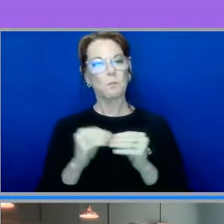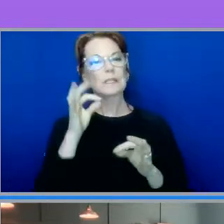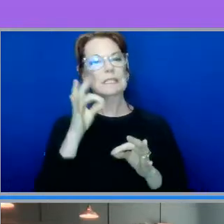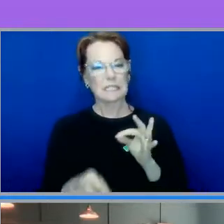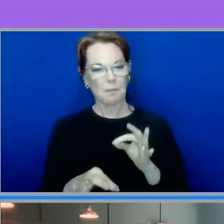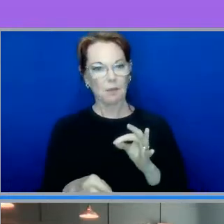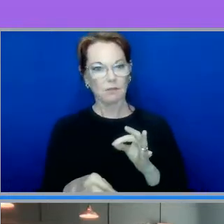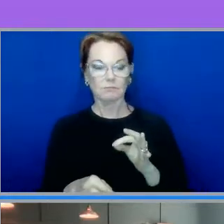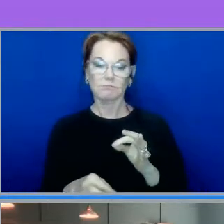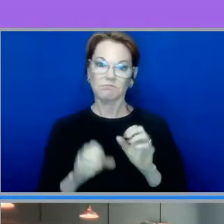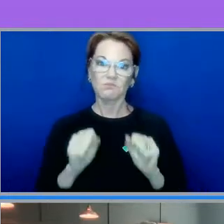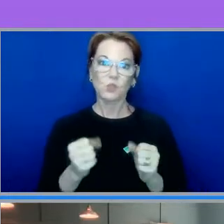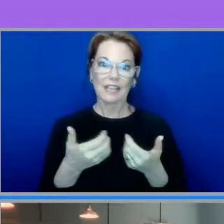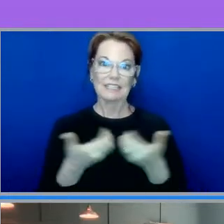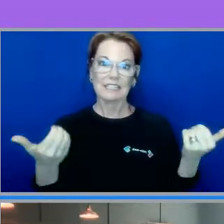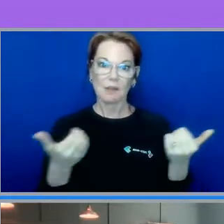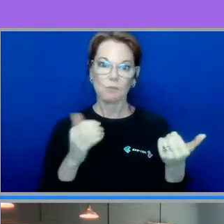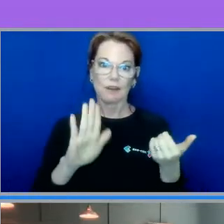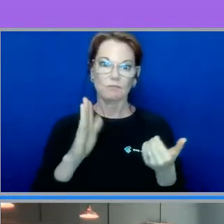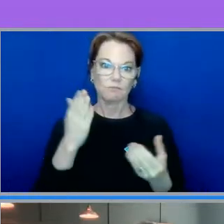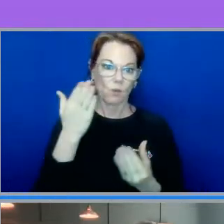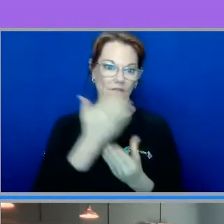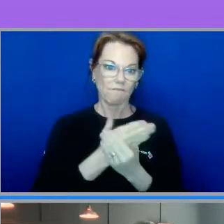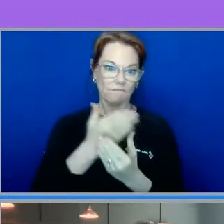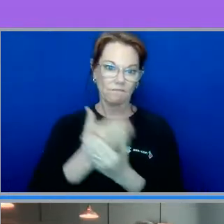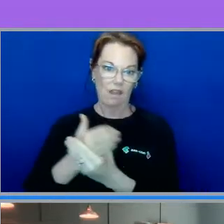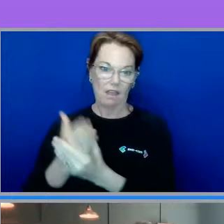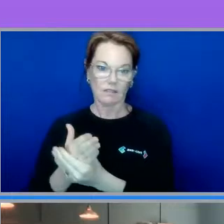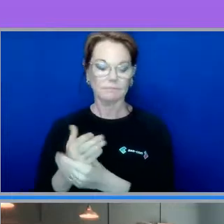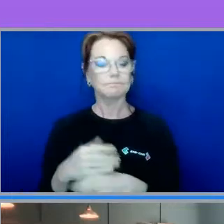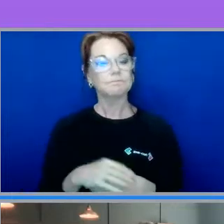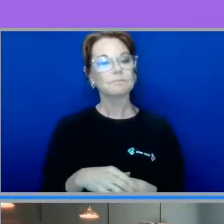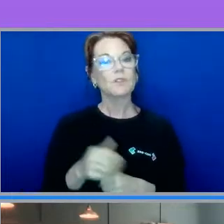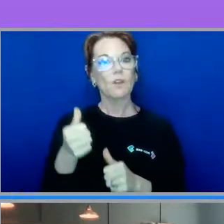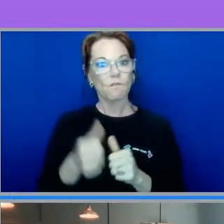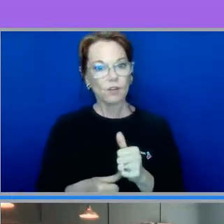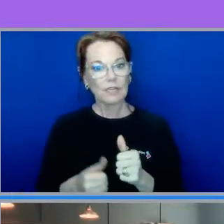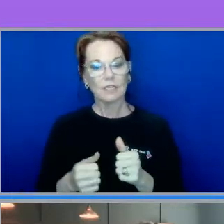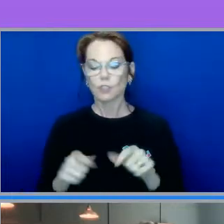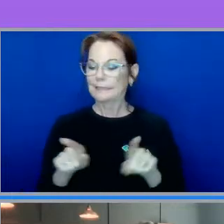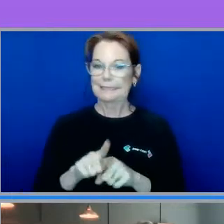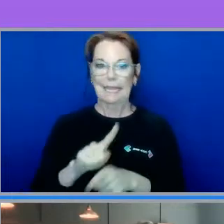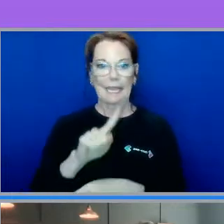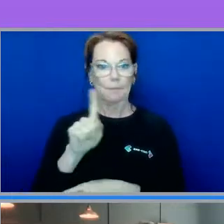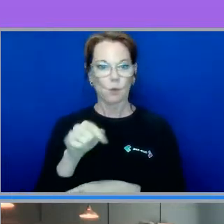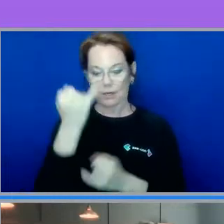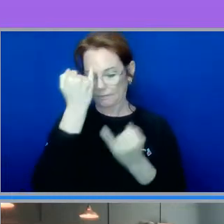recommend even separating them in your file. And for each one of those components, we ask ourselves the same question what